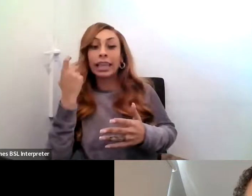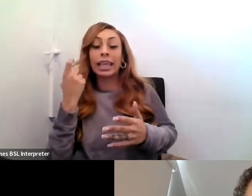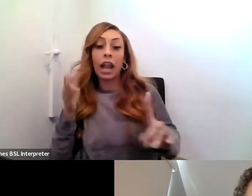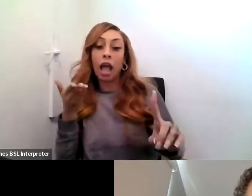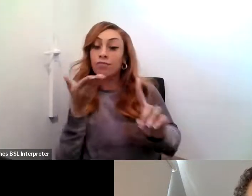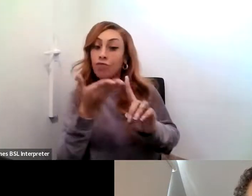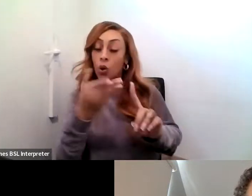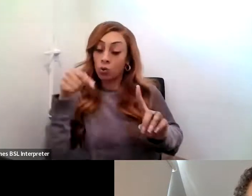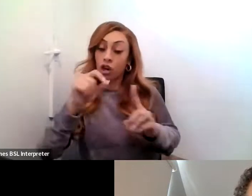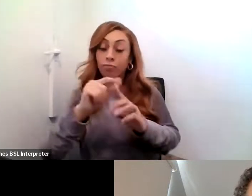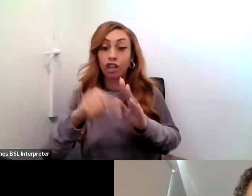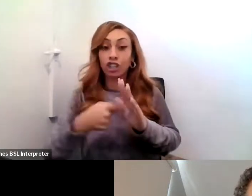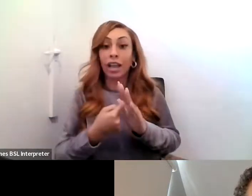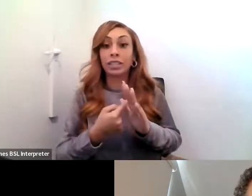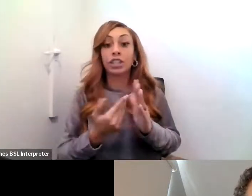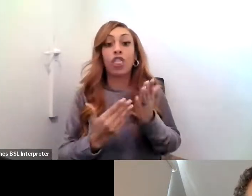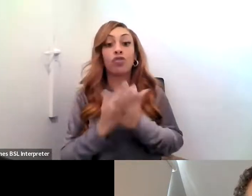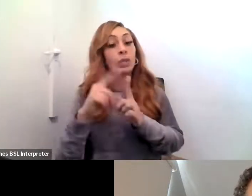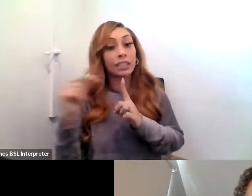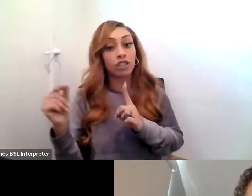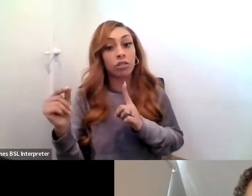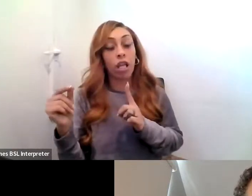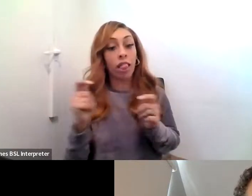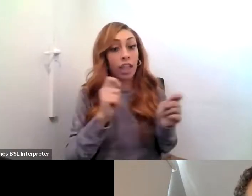Because my experience shows me that shifting these things